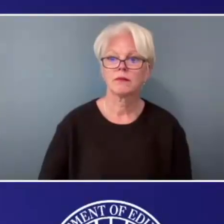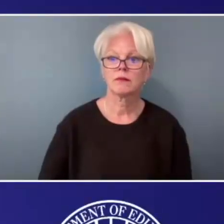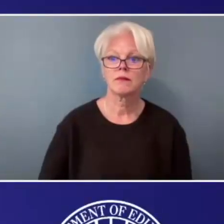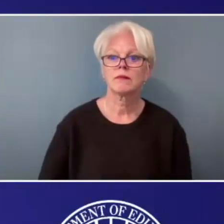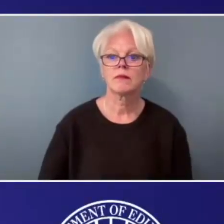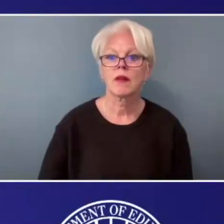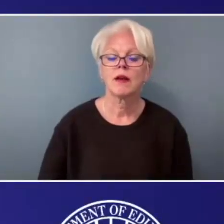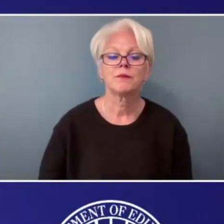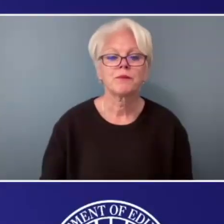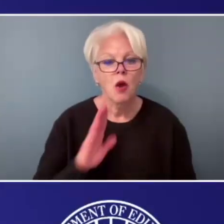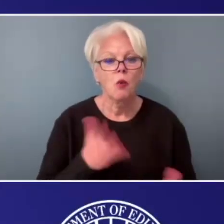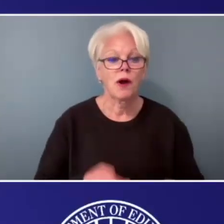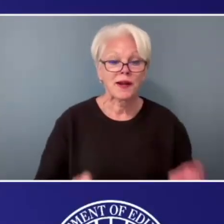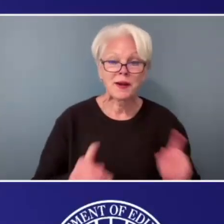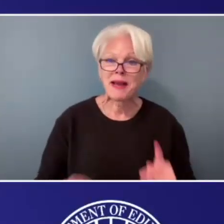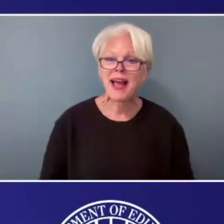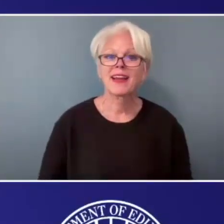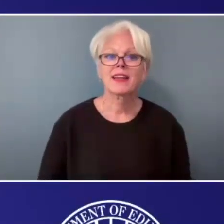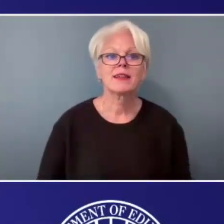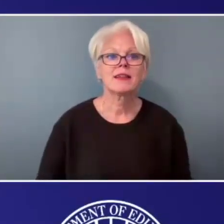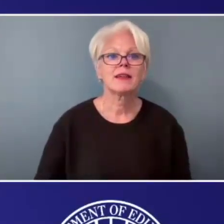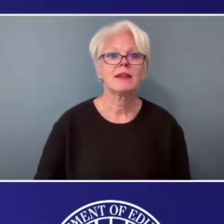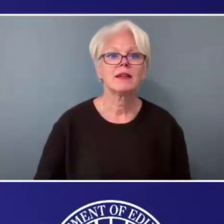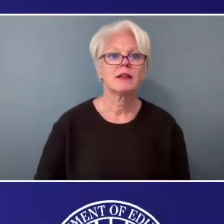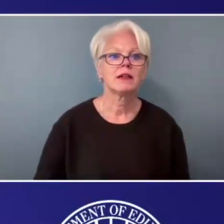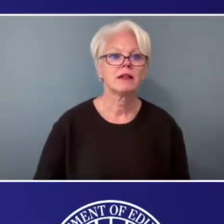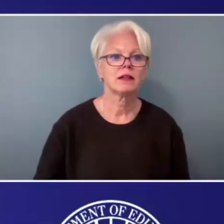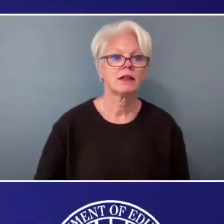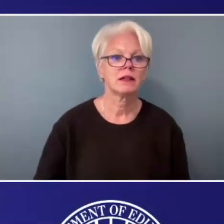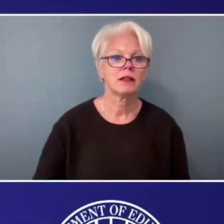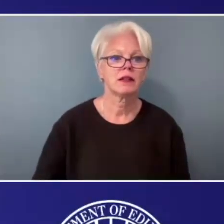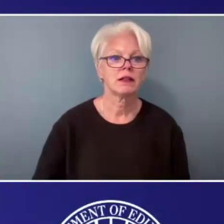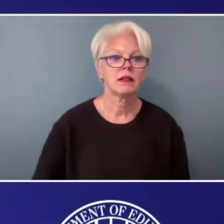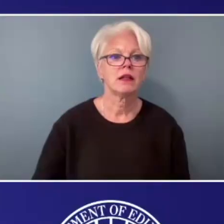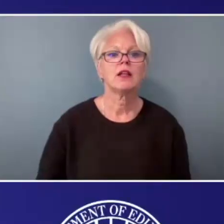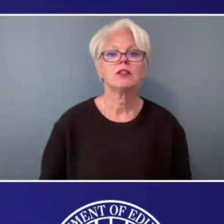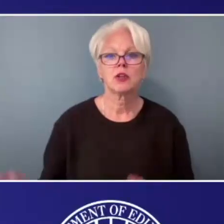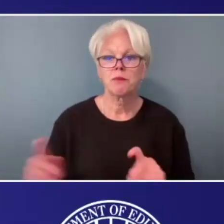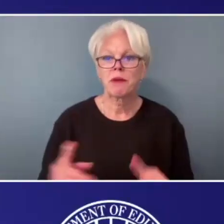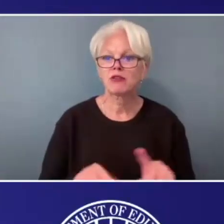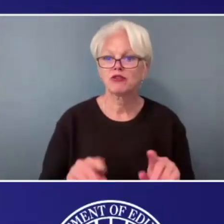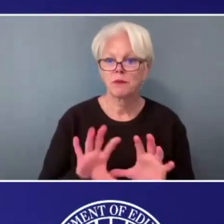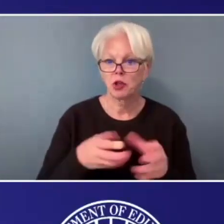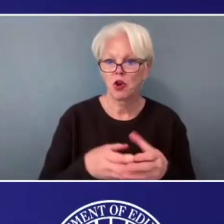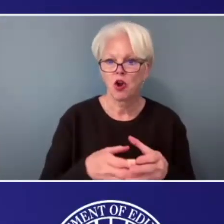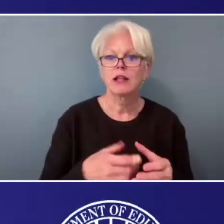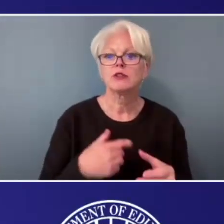Welcome back. Returning from the caucus, we had the Department, along with borrowers,